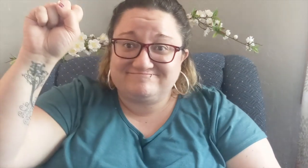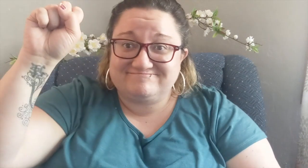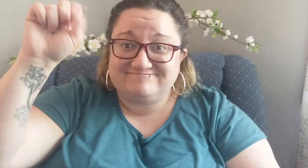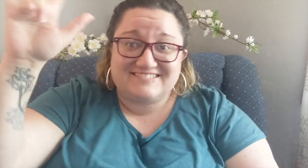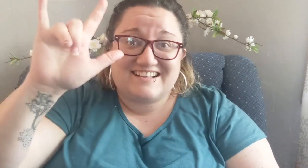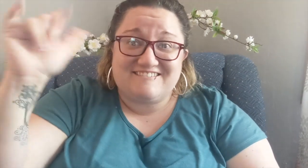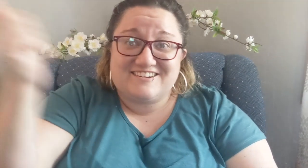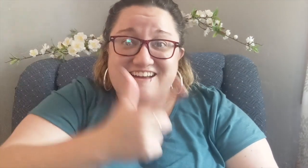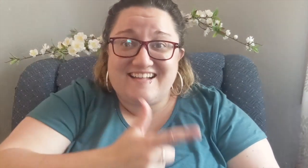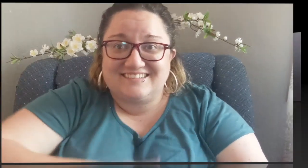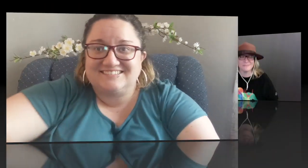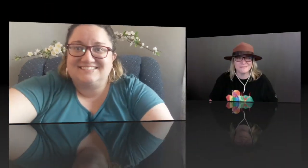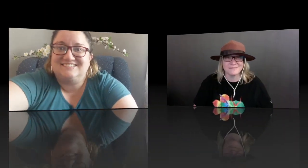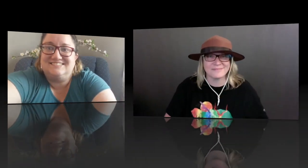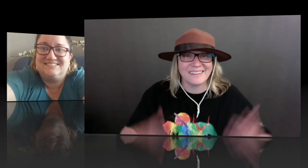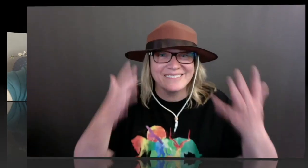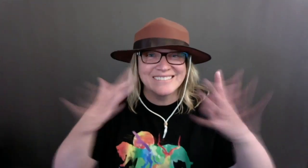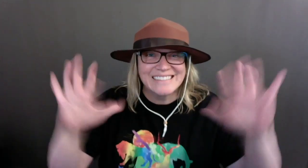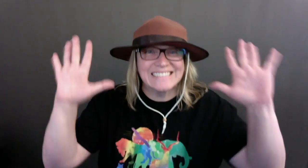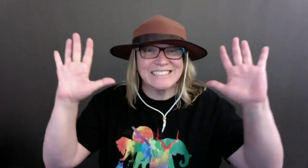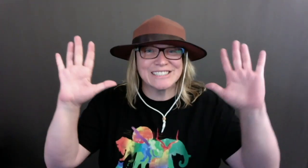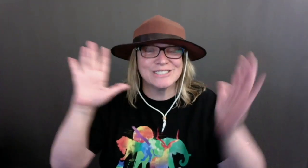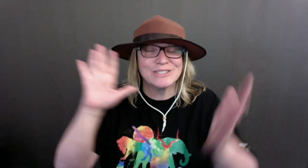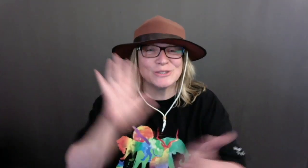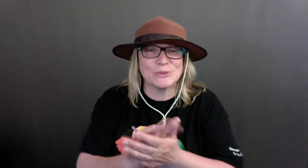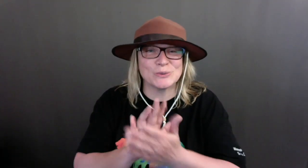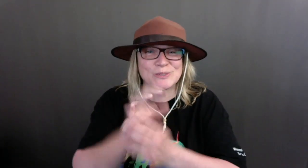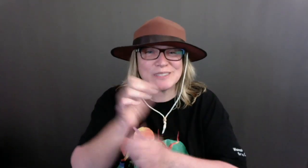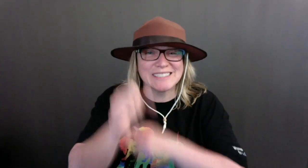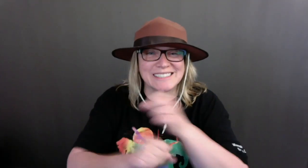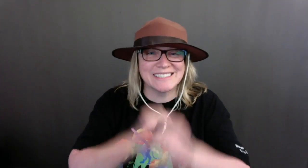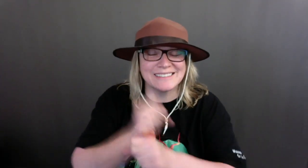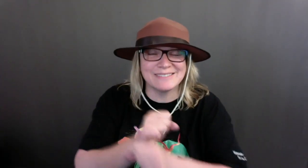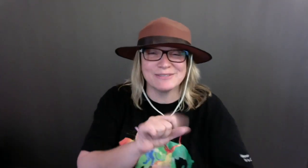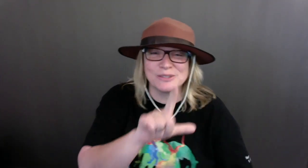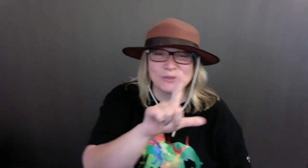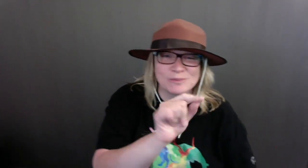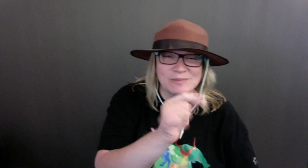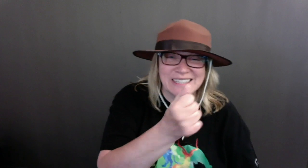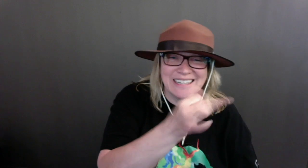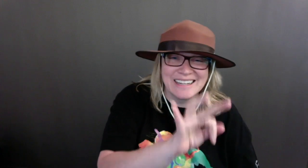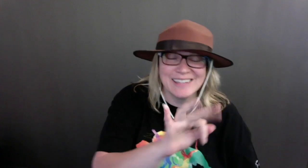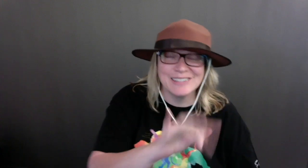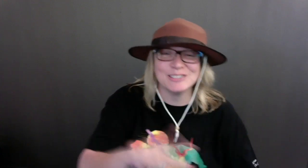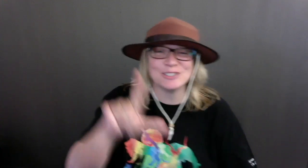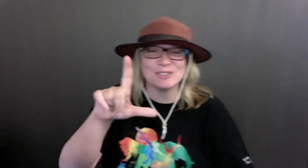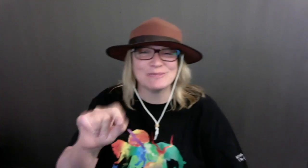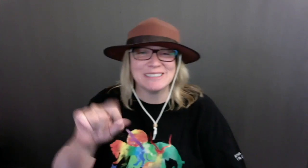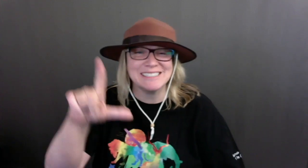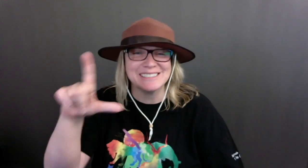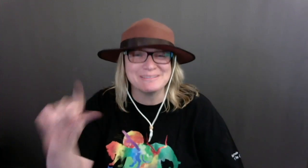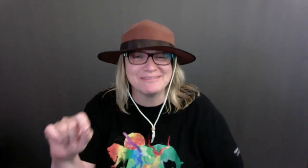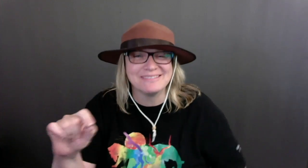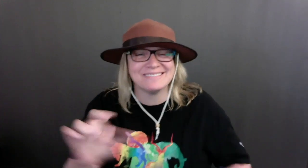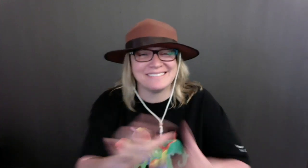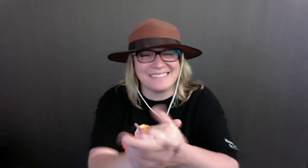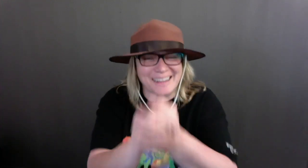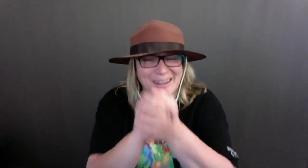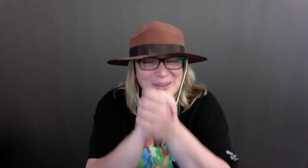Love y'all! Hey! You finish the 2019-2020 school year. Congrats!